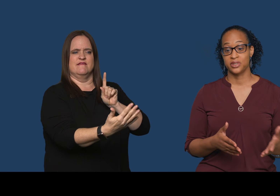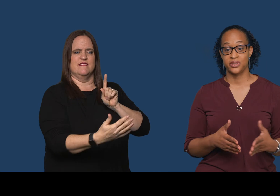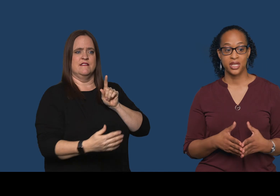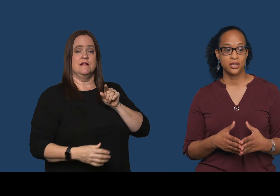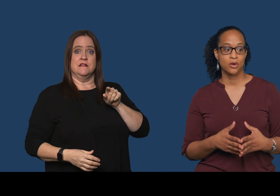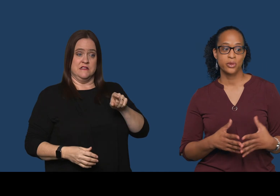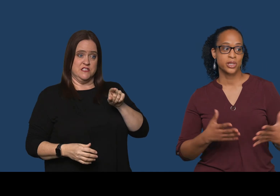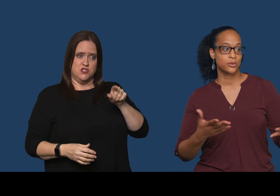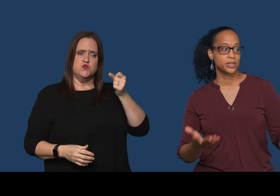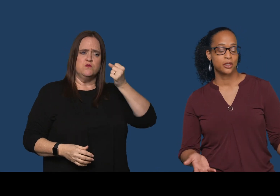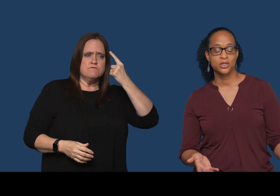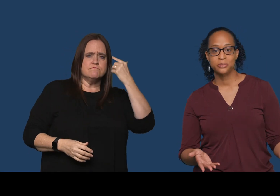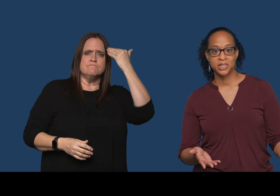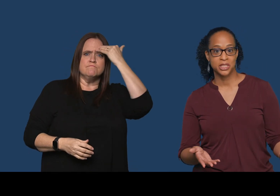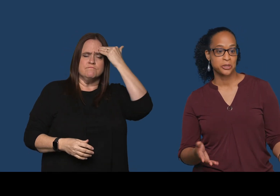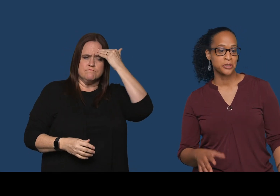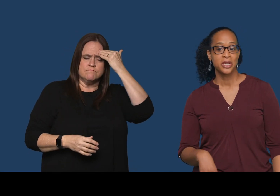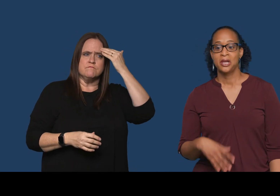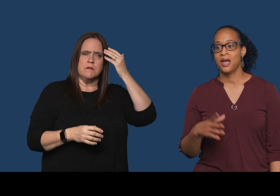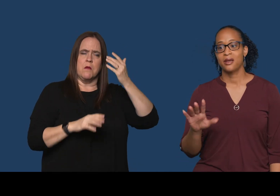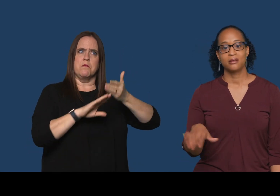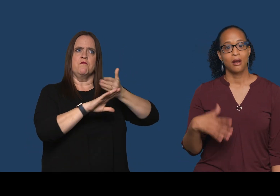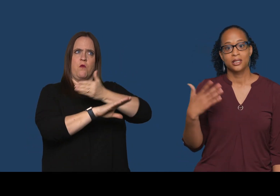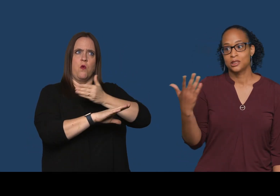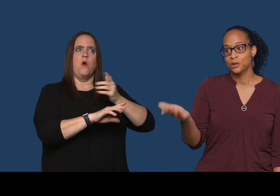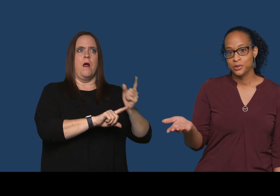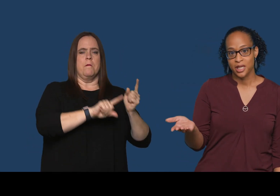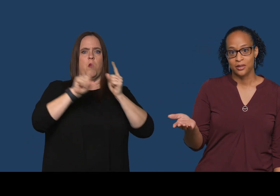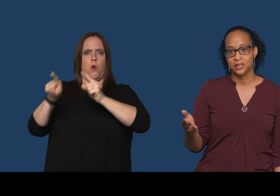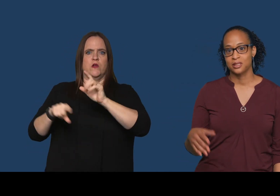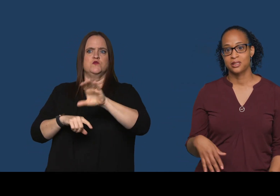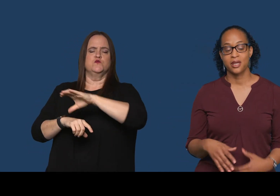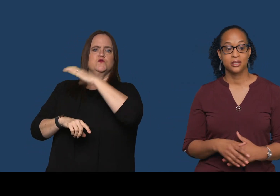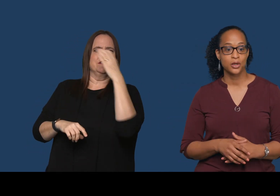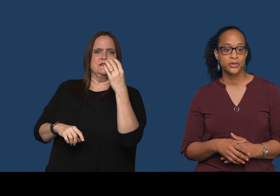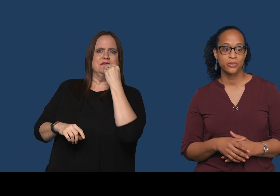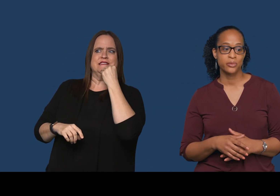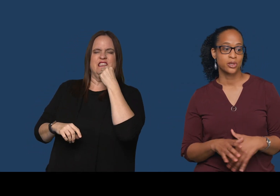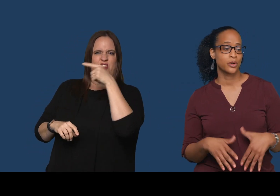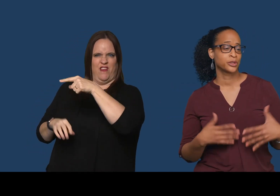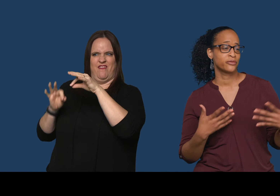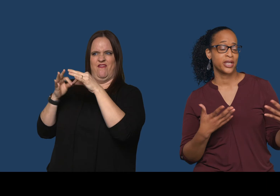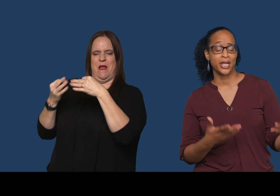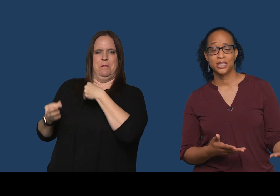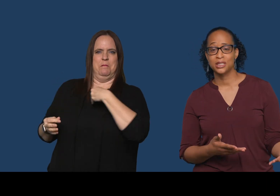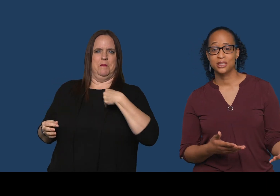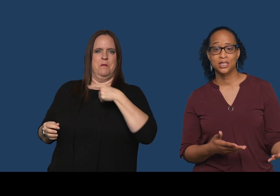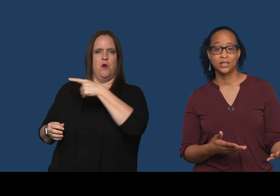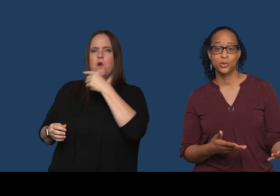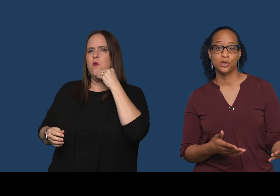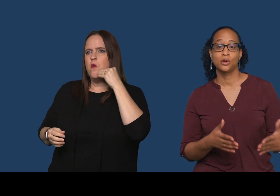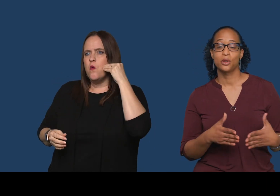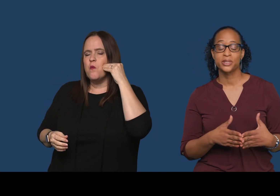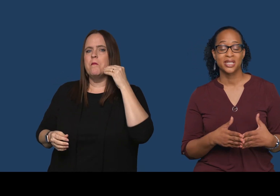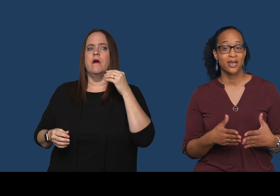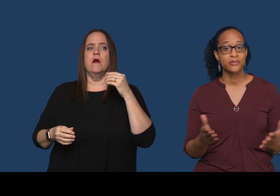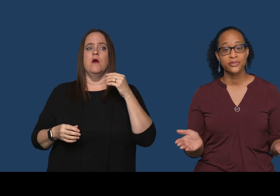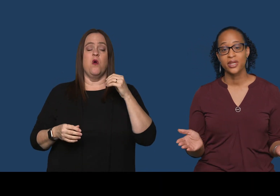Did they know we were going to Christmas dinner at Aunt Joan's house? Did they know that we were going on vacation to Disneyworld or was everything